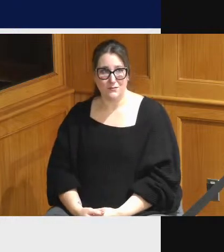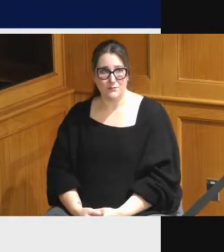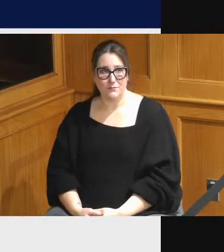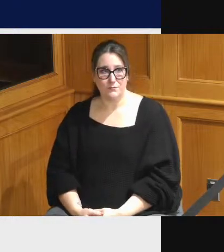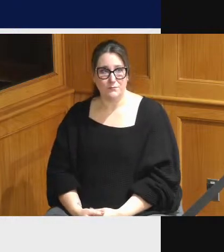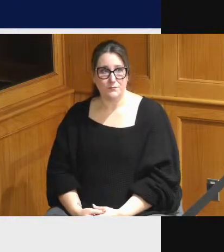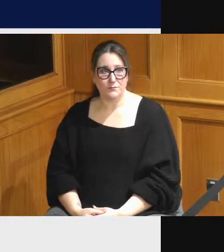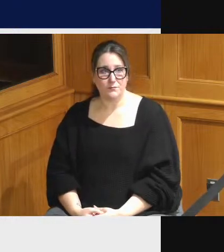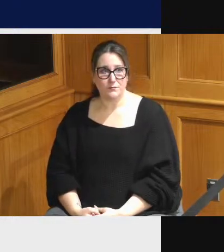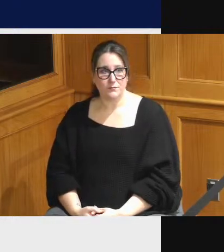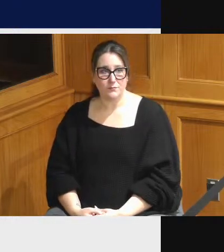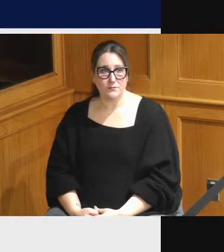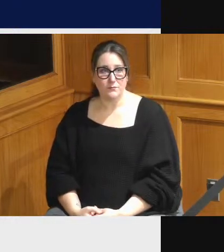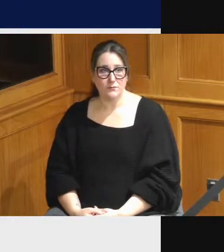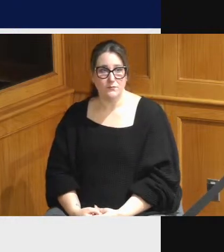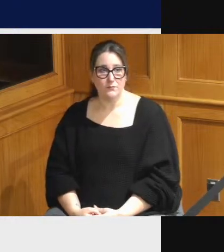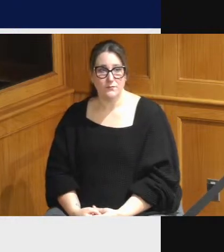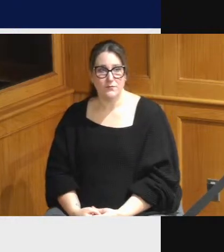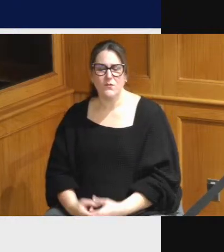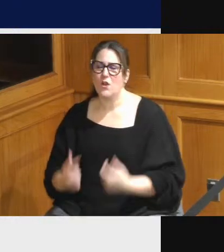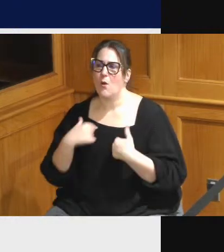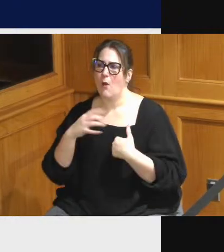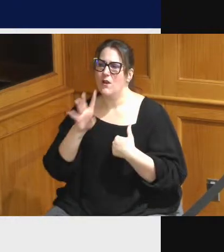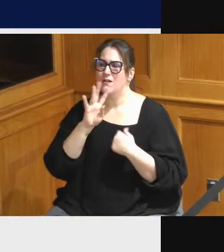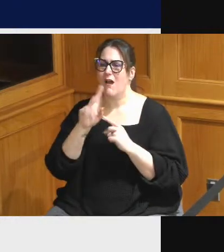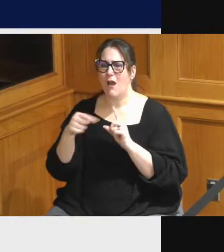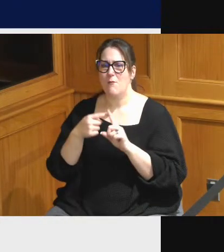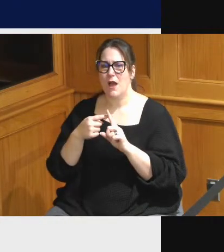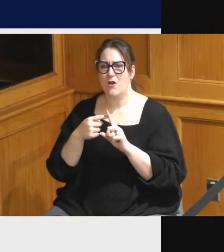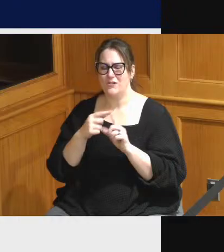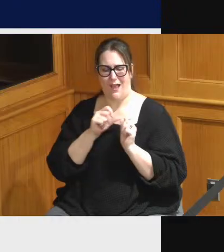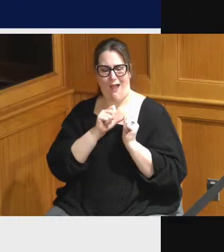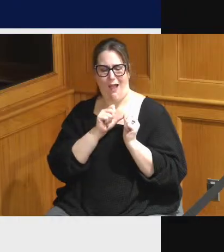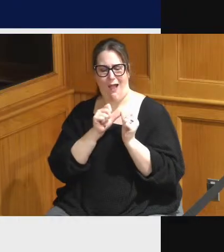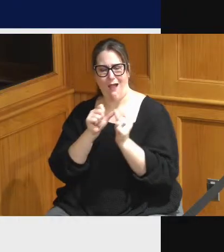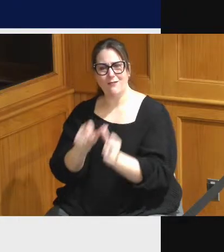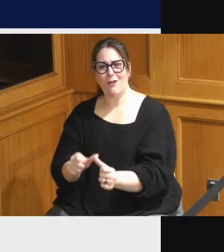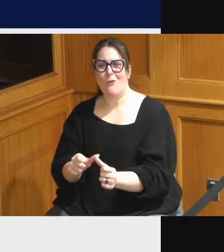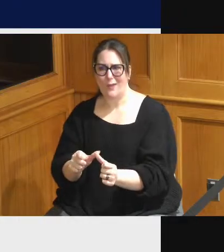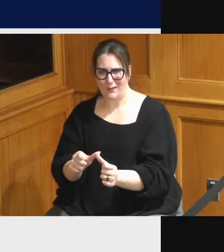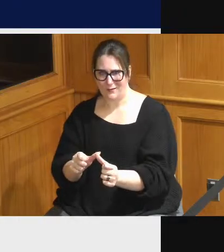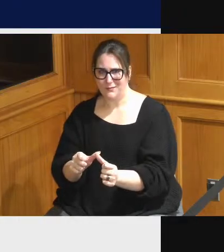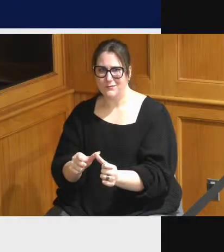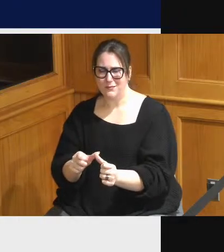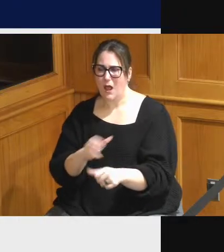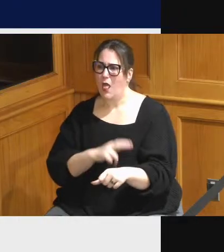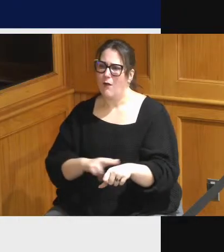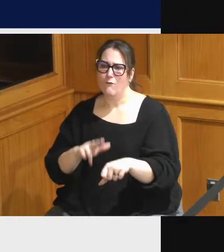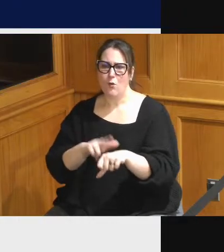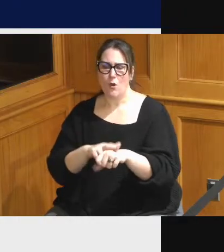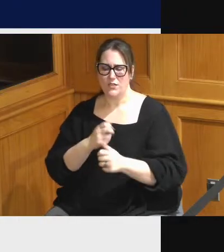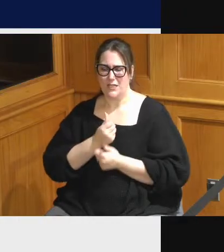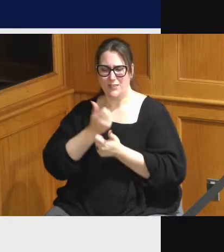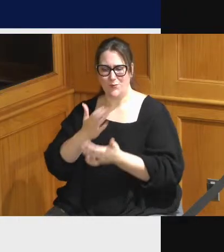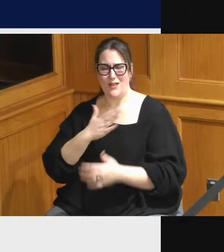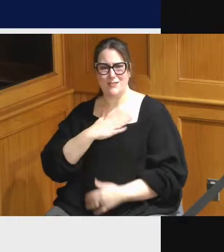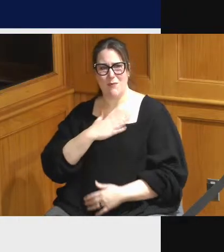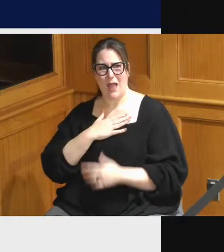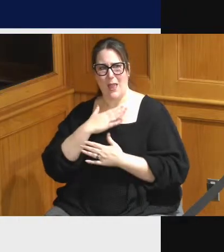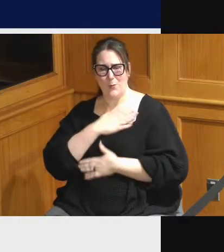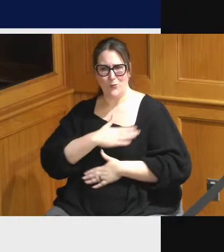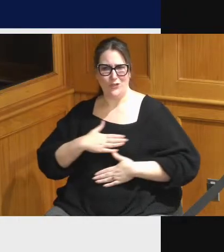what I'd like to do is talk about what is ongoing and of course express my appreciation for the